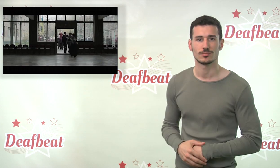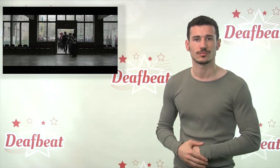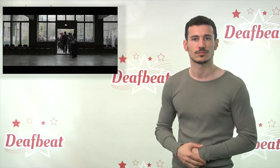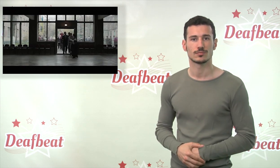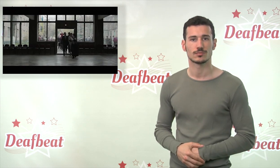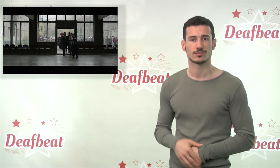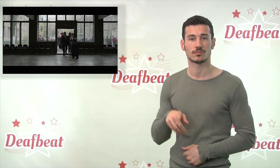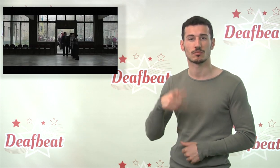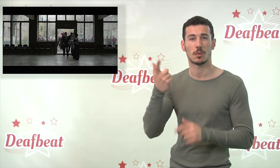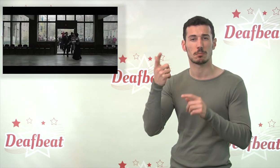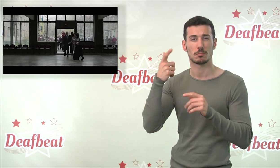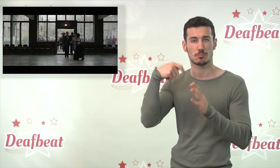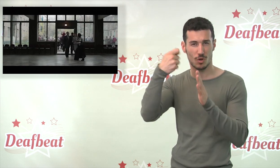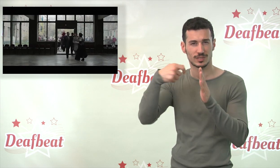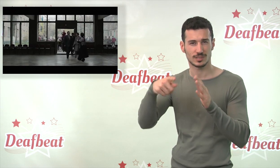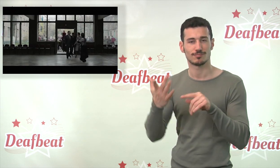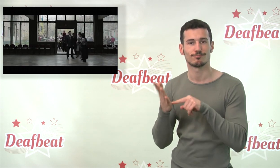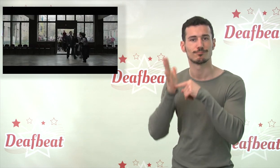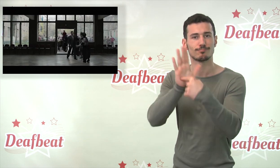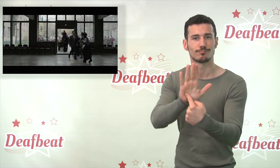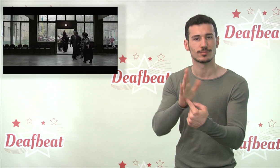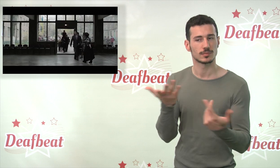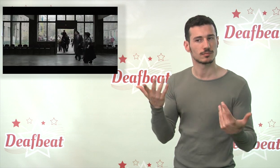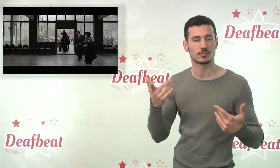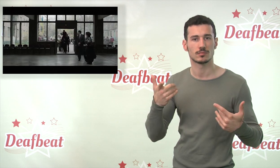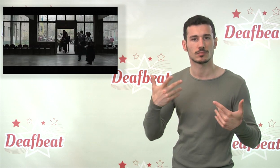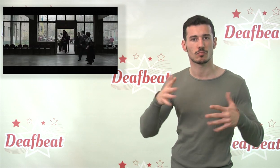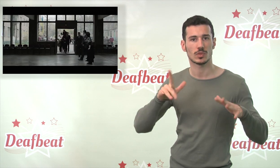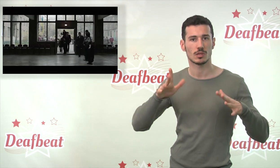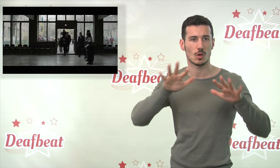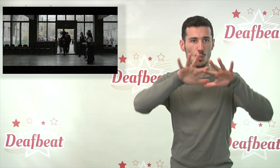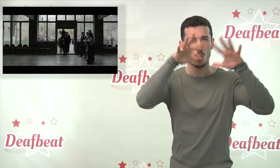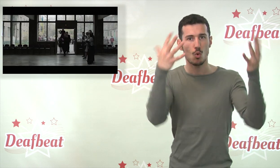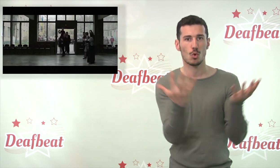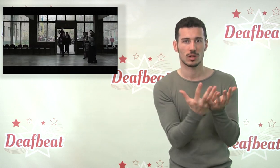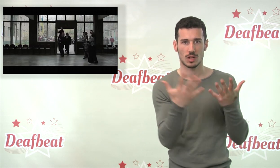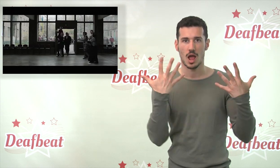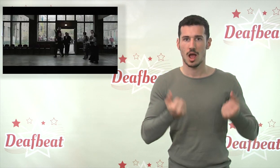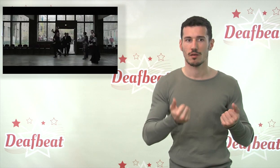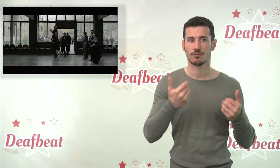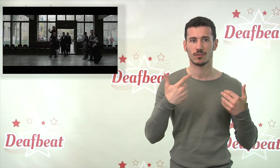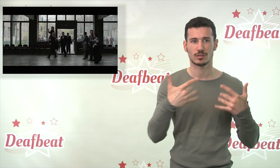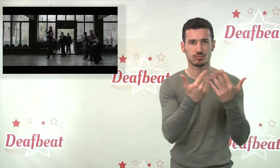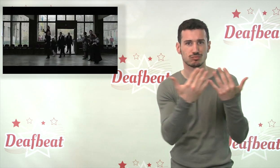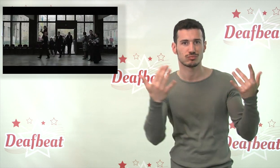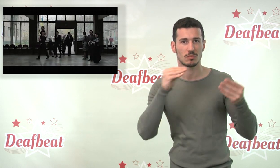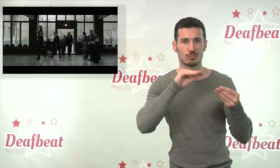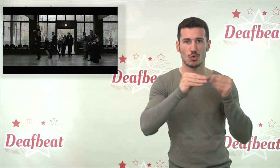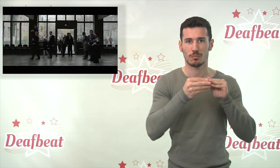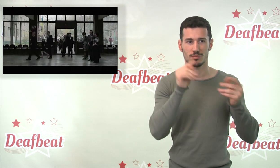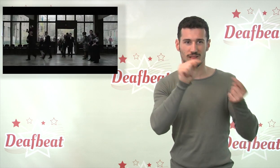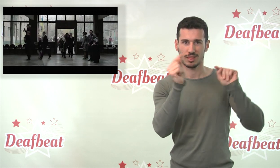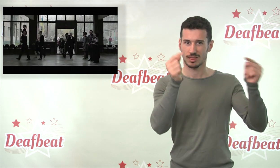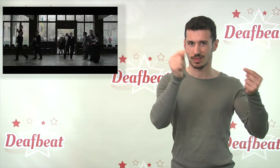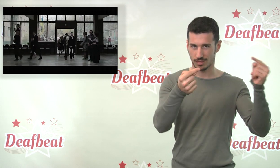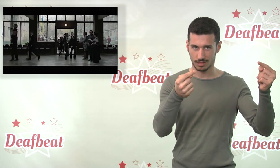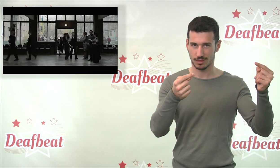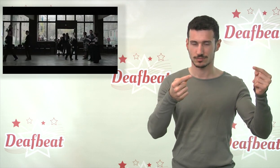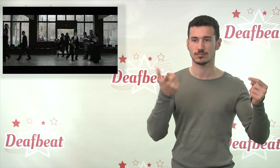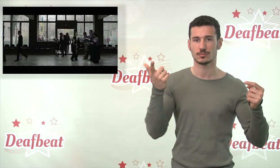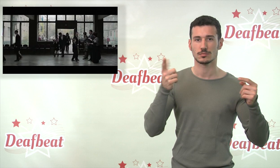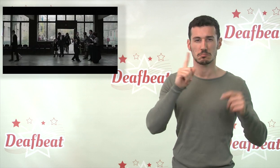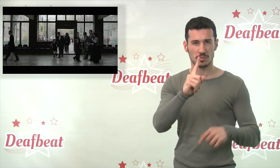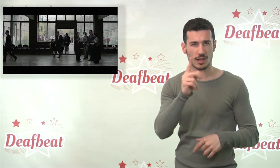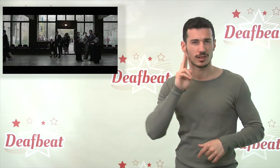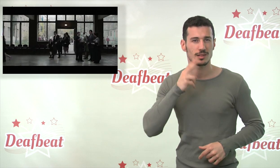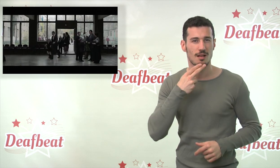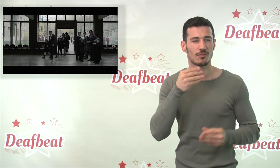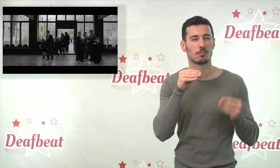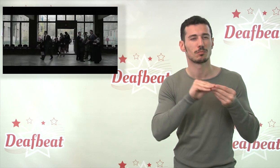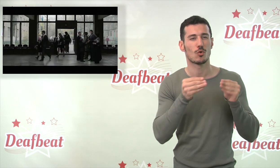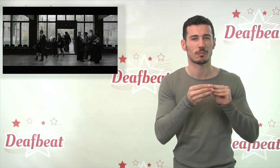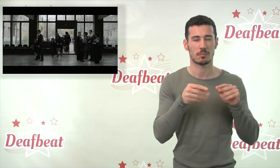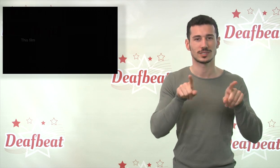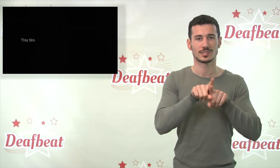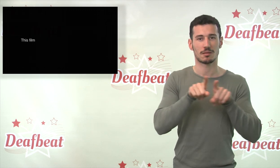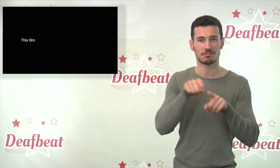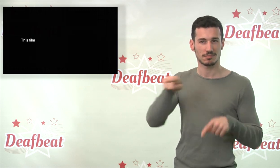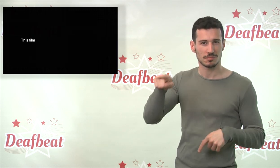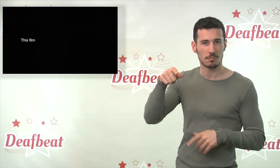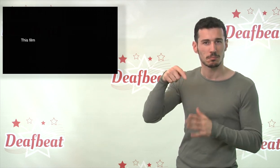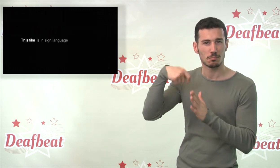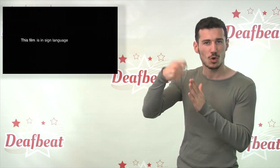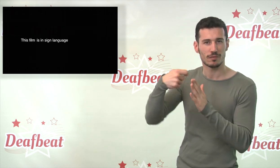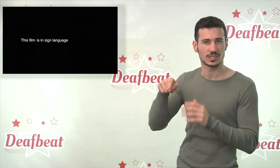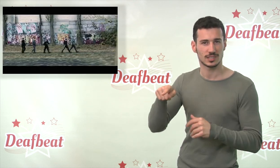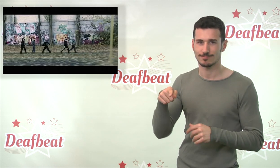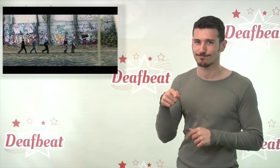with them. The film shows how they live with their deafness in a world that isn’t made for them.